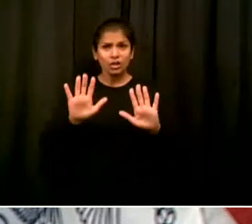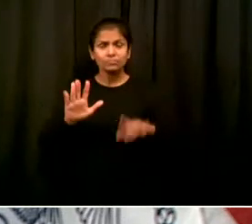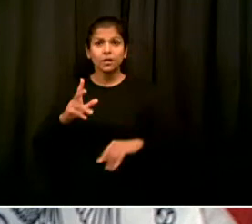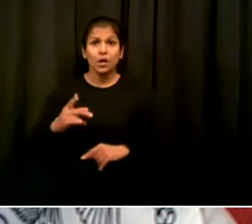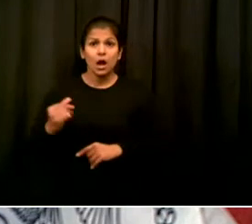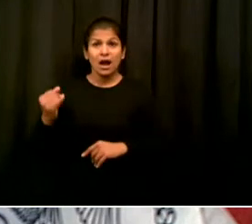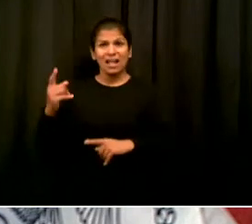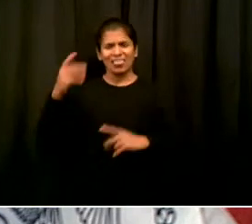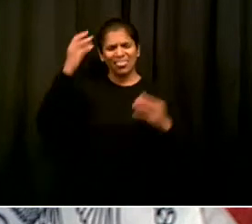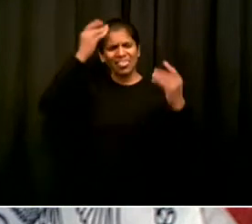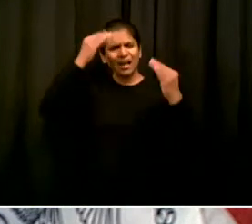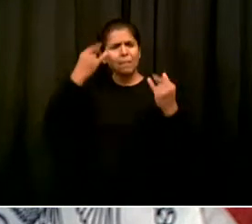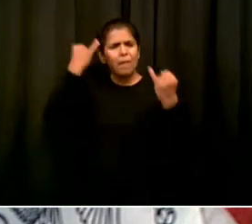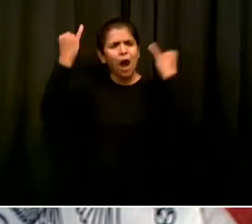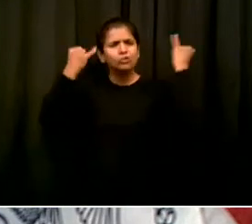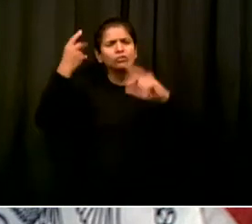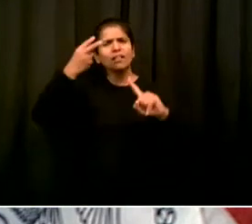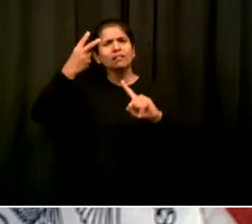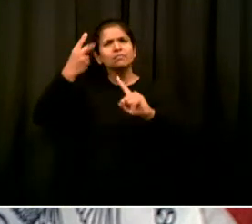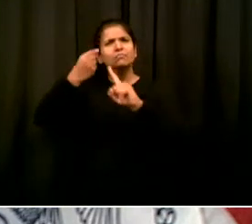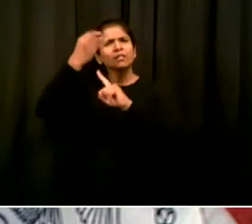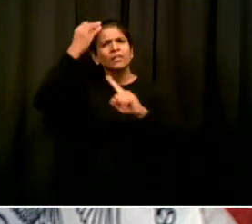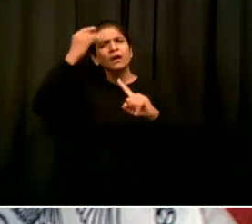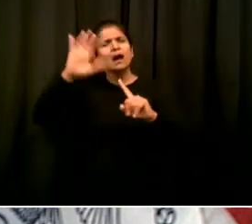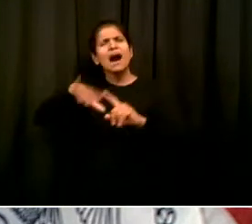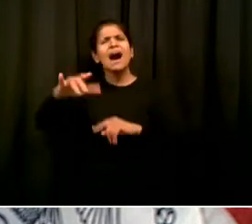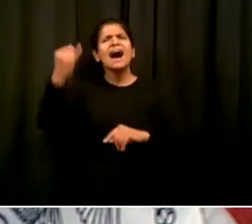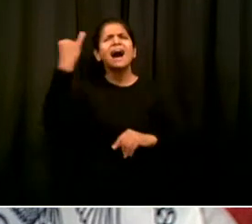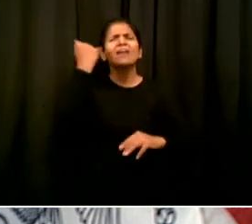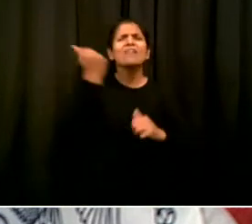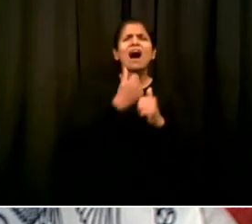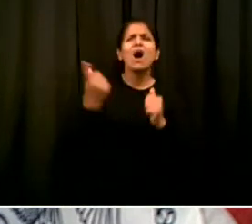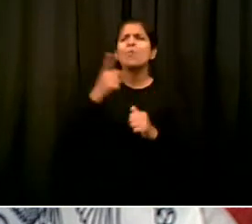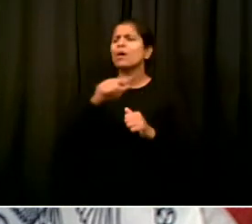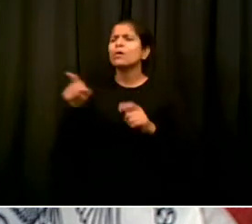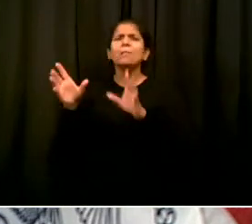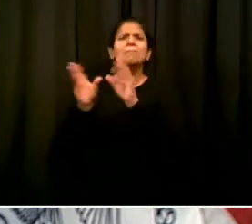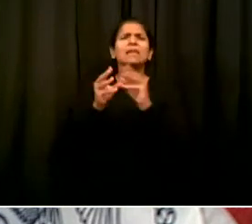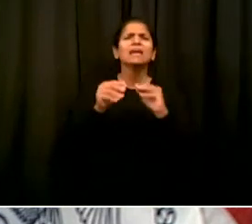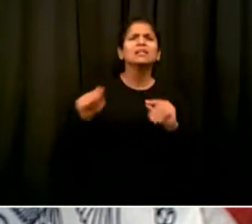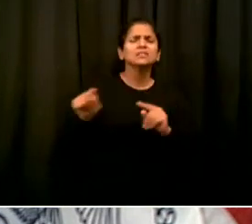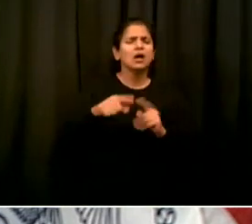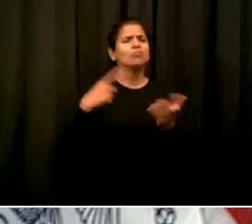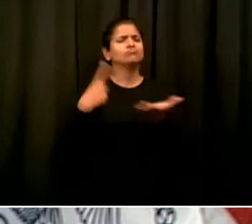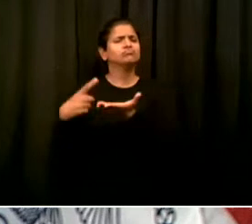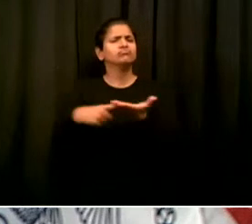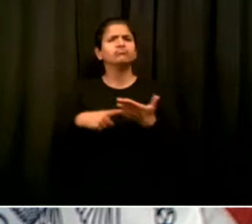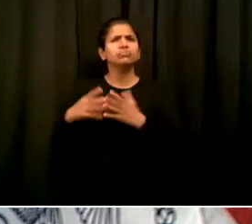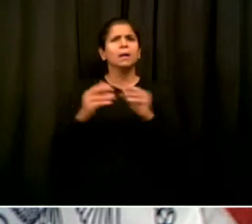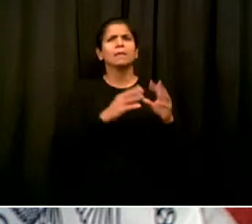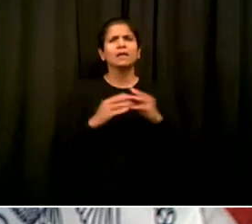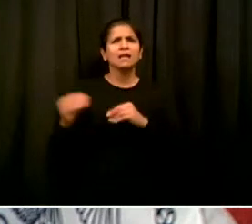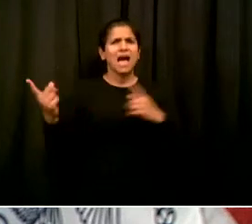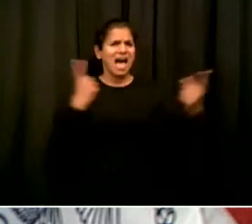STANDARD. IF YOU TAKE YOUR THESIS HERE TO ITS CONCLUSION, I CAN THINK. ANY NUMBERER OF PRESS CONFERENCES WHERER EI'I'E VBEBEN ASKED, THE